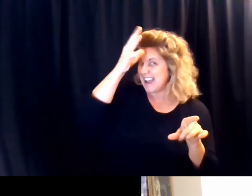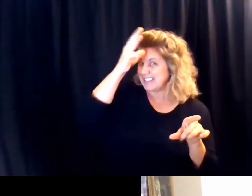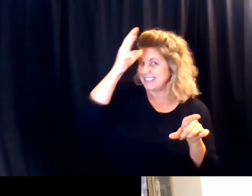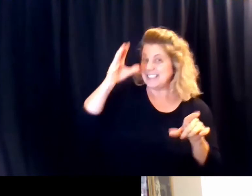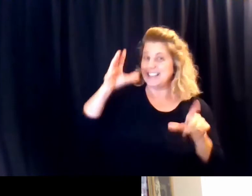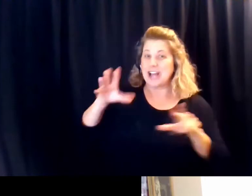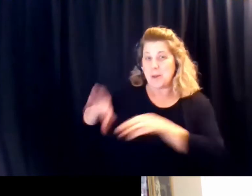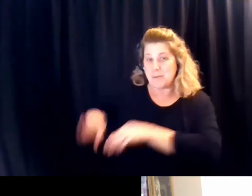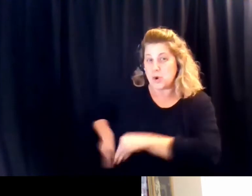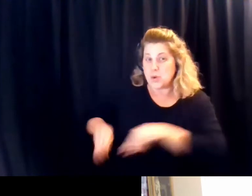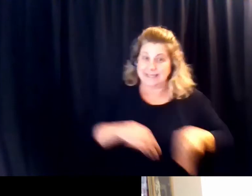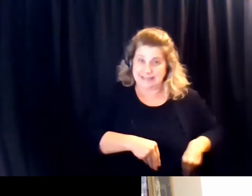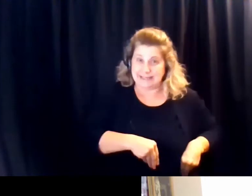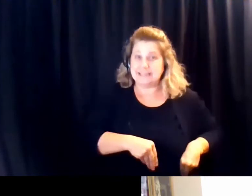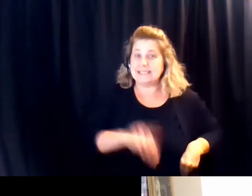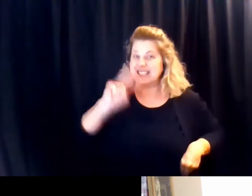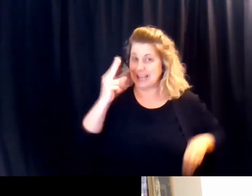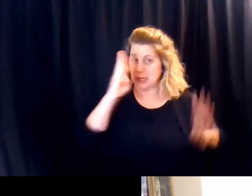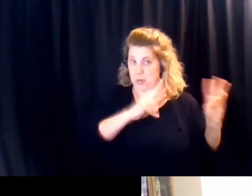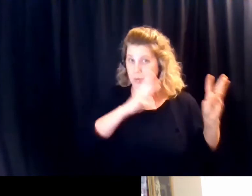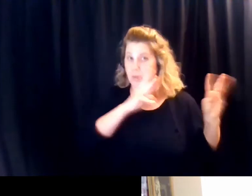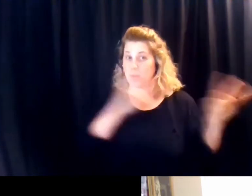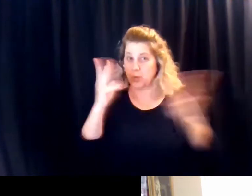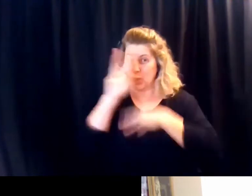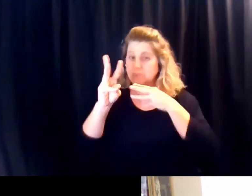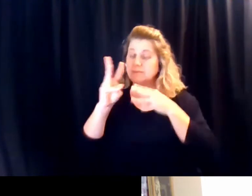Judith Heumann: Okay. My name is Judy see. Mm. I'm a motorized wheelchair user